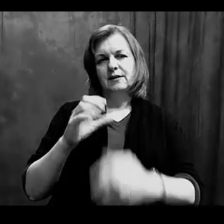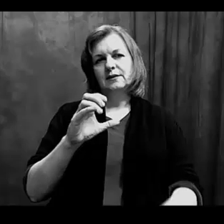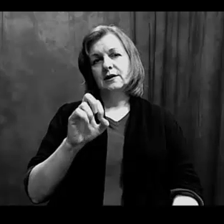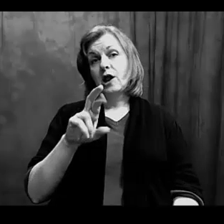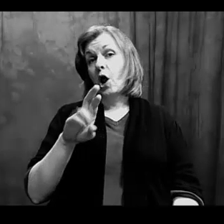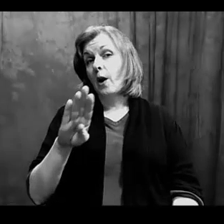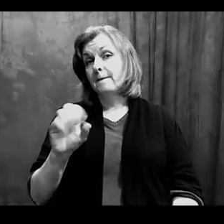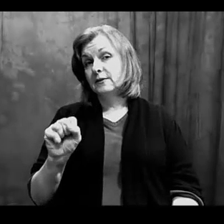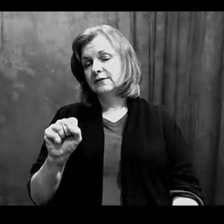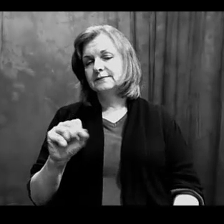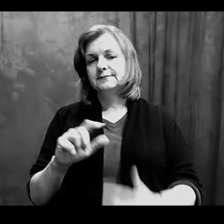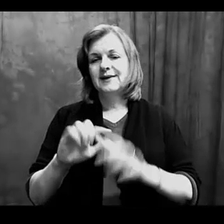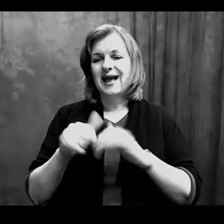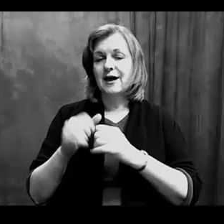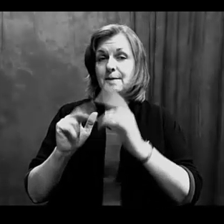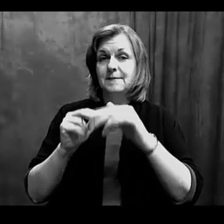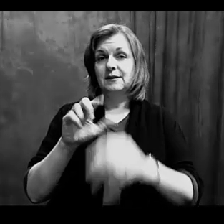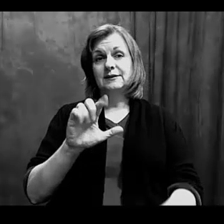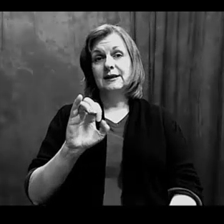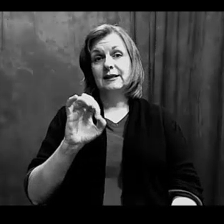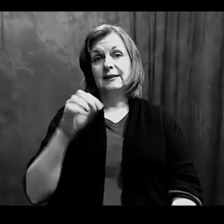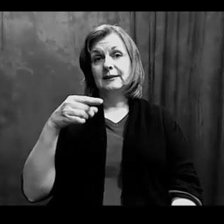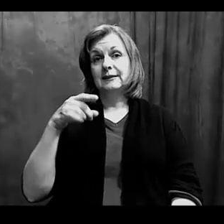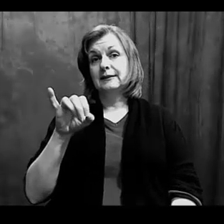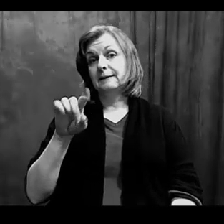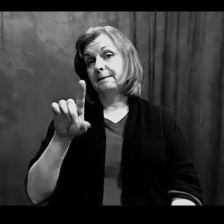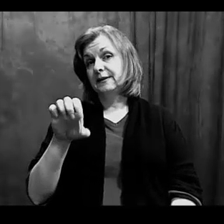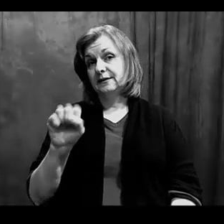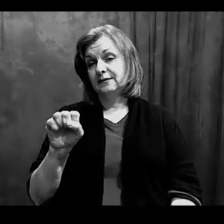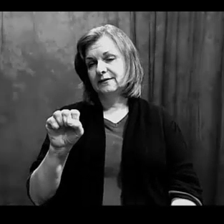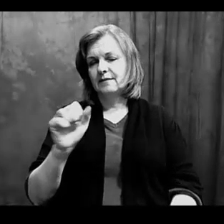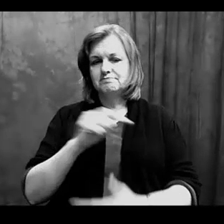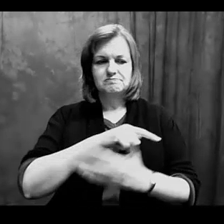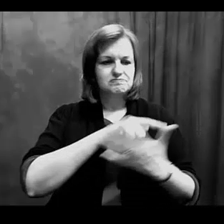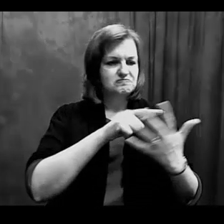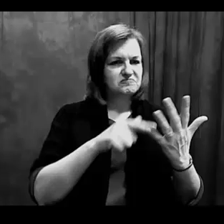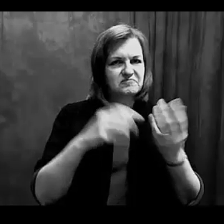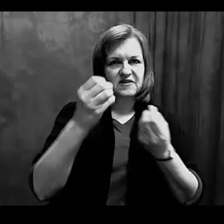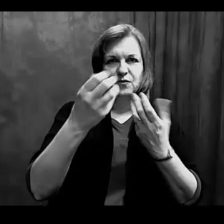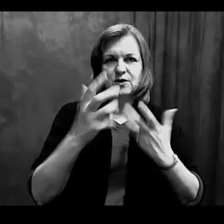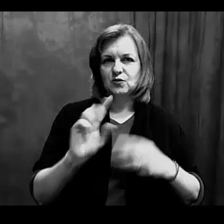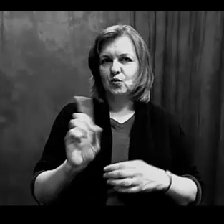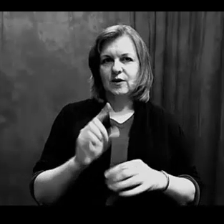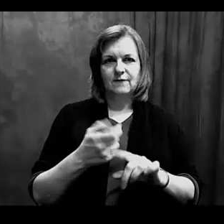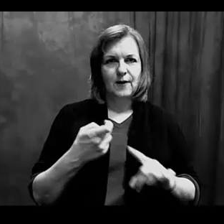directs all of the mechanics in your cells to make proteins